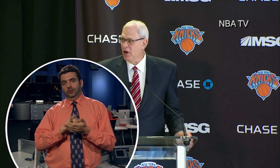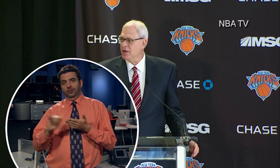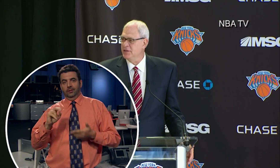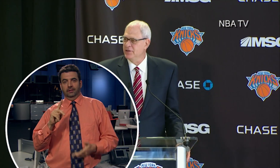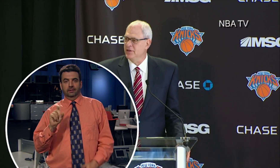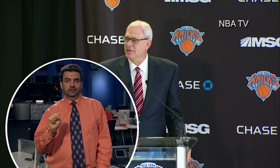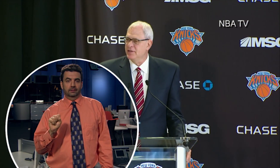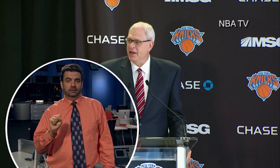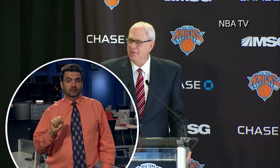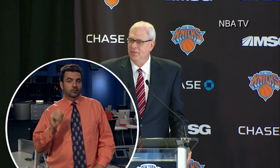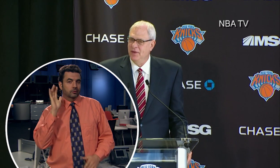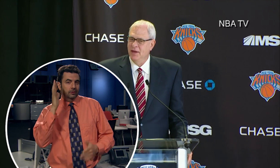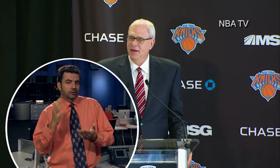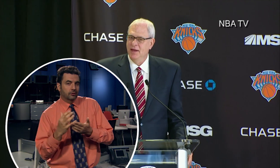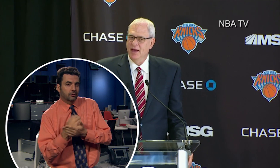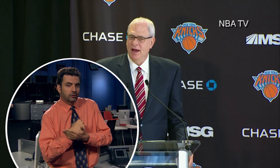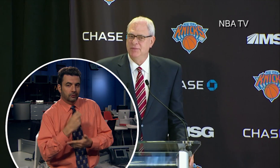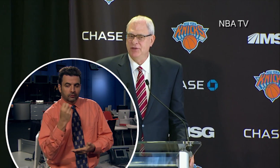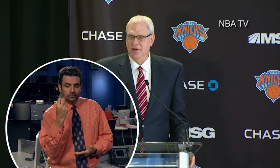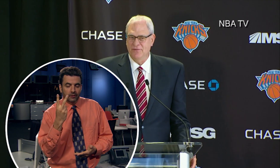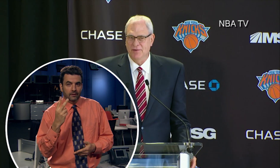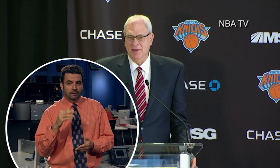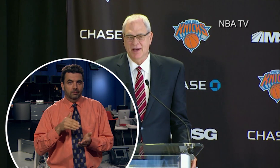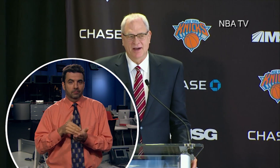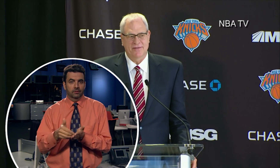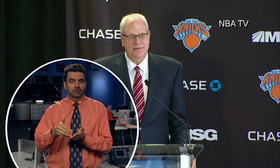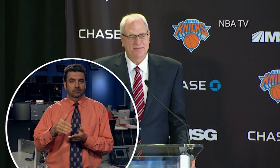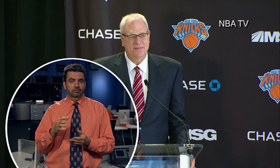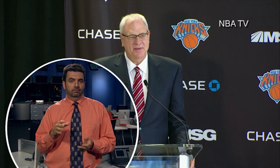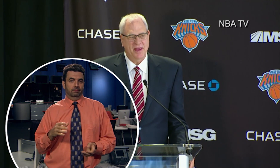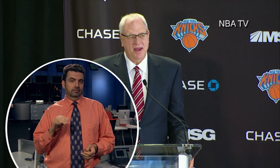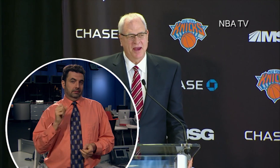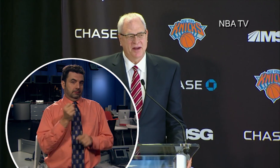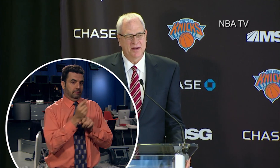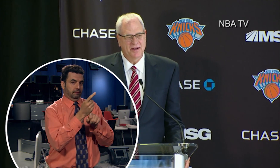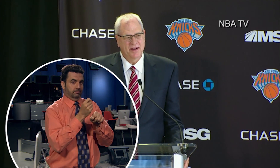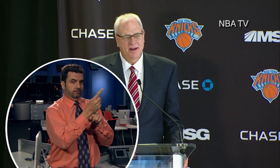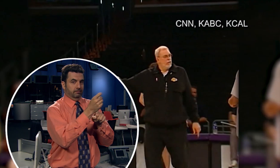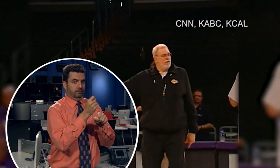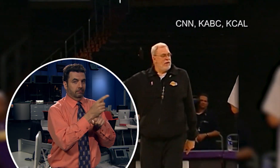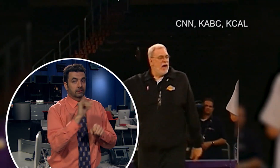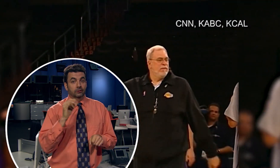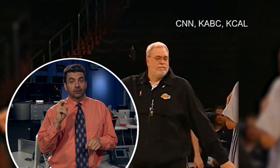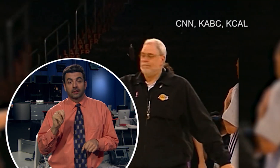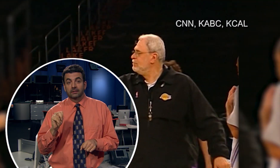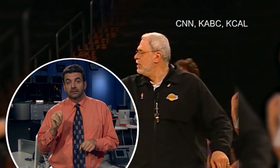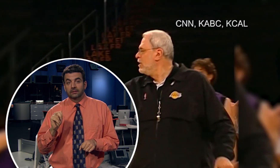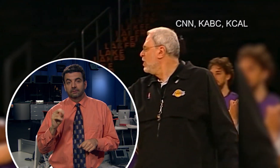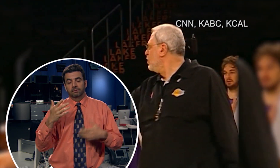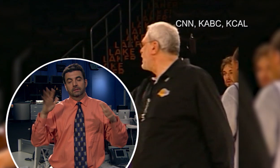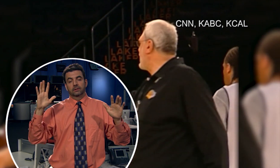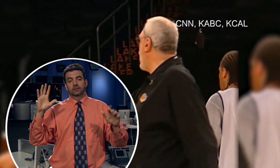12 MILLION DOLLARS A YEAR. AFTER COACHING THE LA LAKERS JACKSON HOPED TO BECOME PRESIDENT